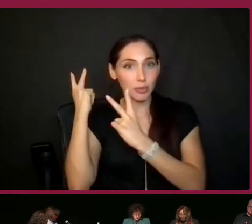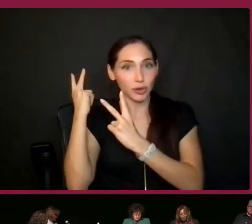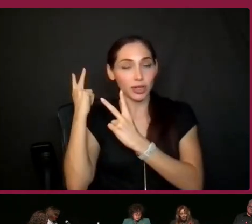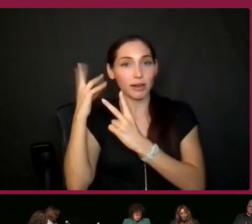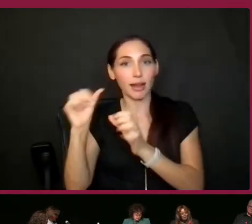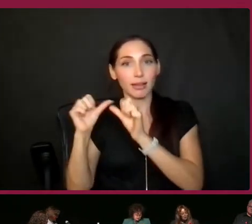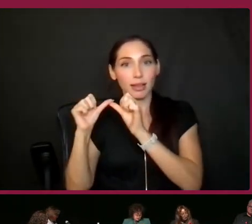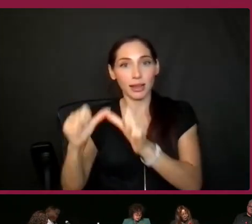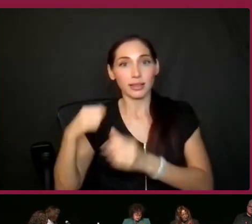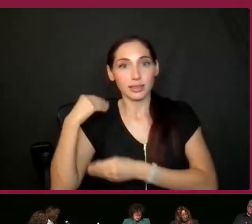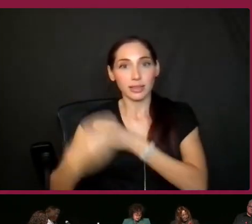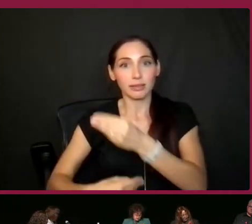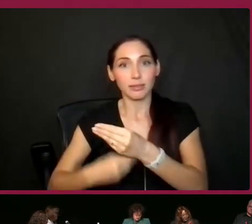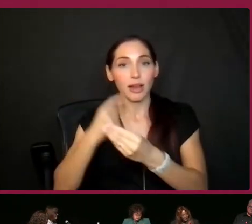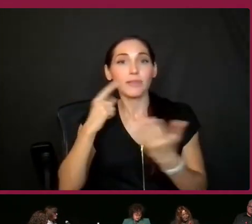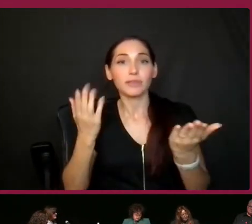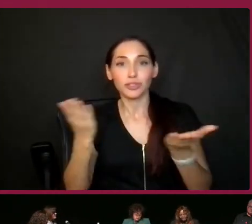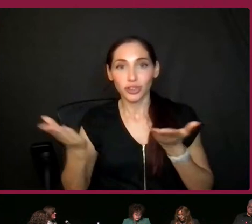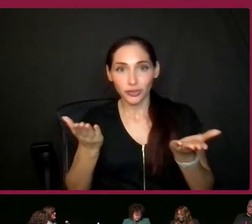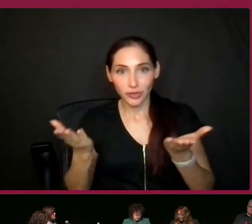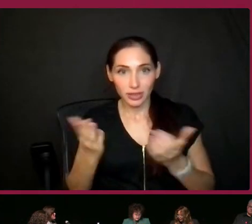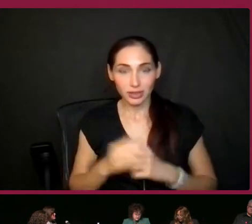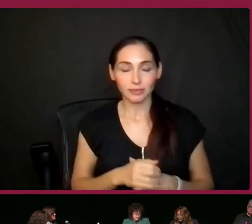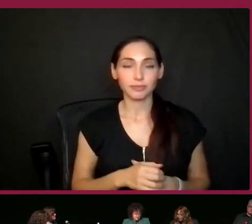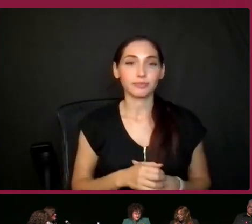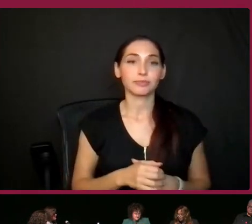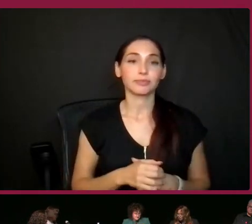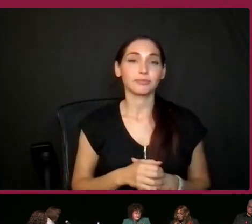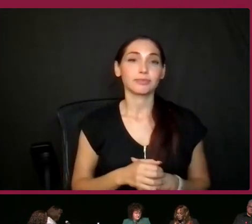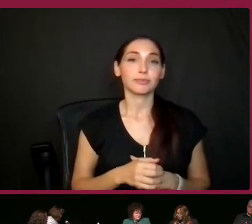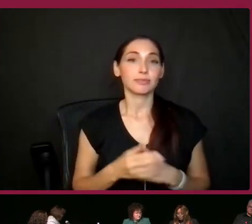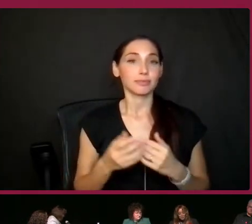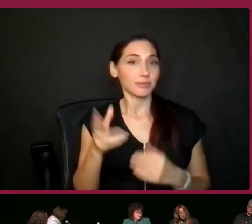of service. May I receive a motion for this